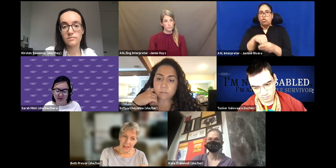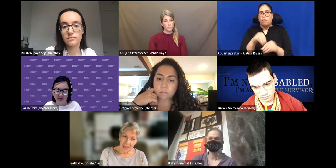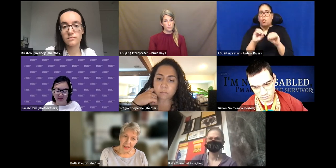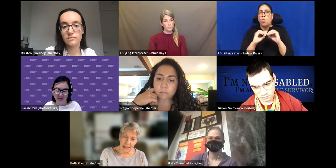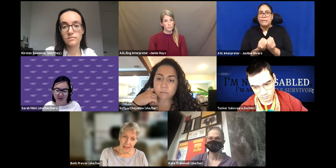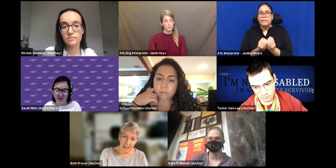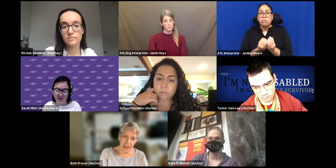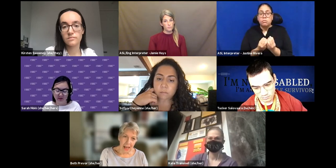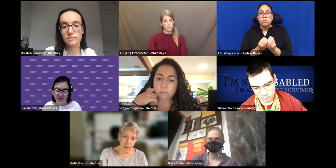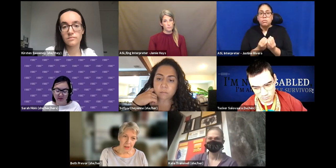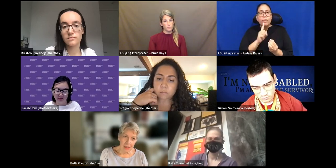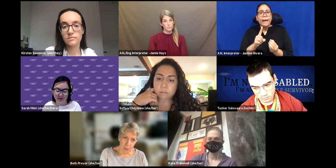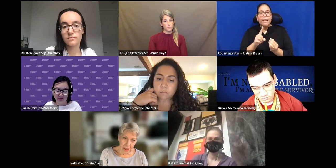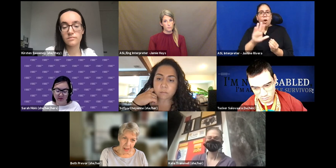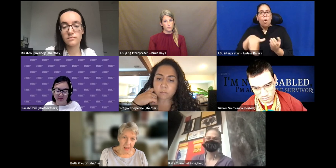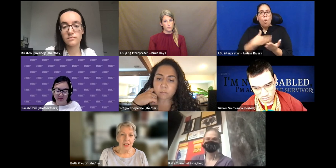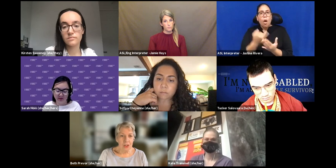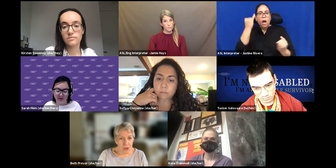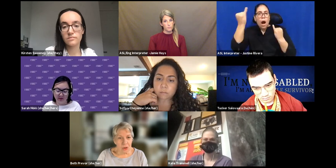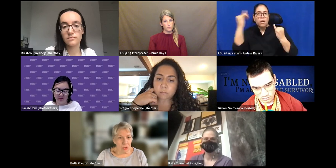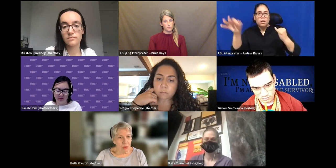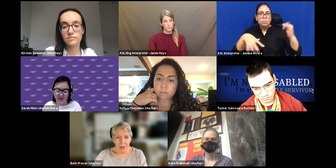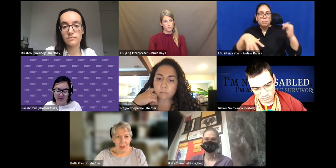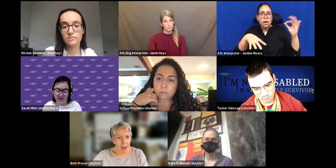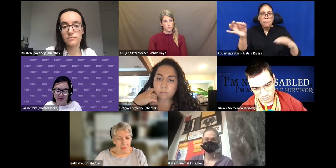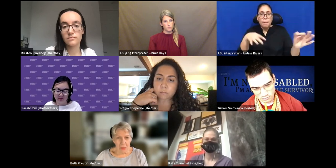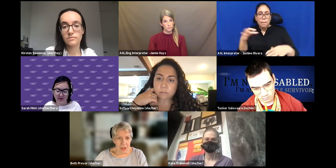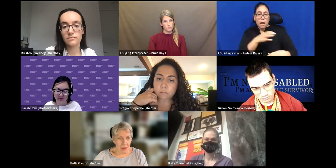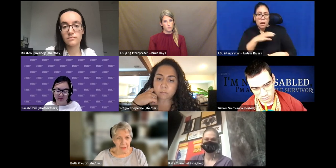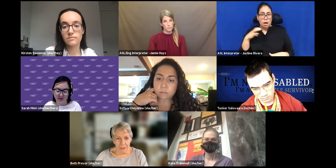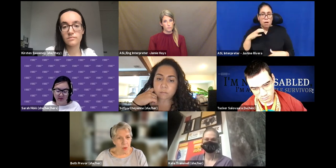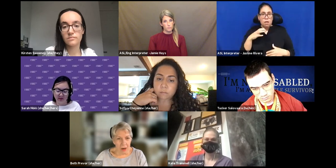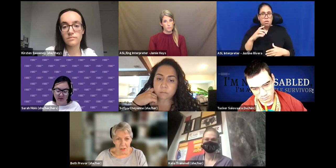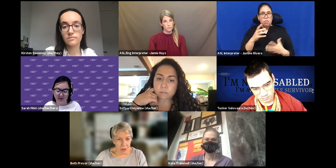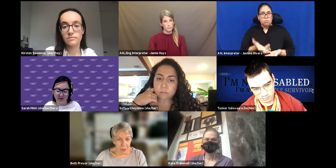these ideas that the council is bringing to a membership of 400